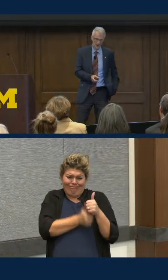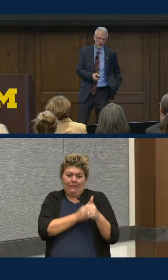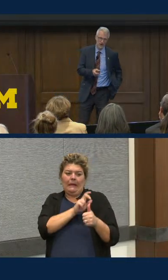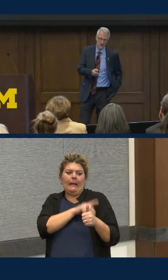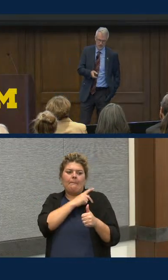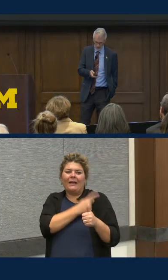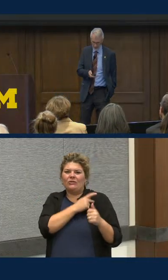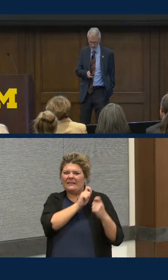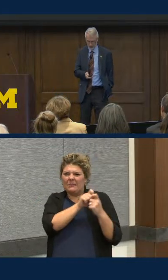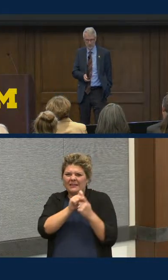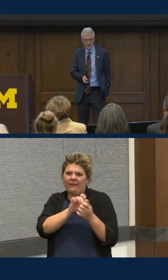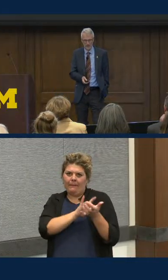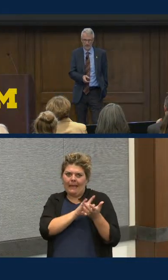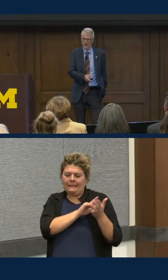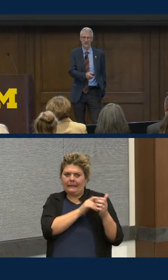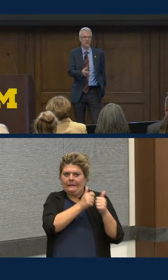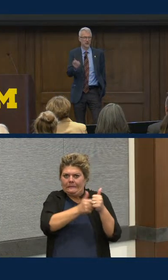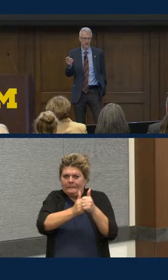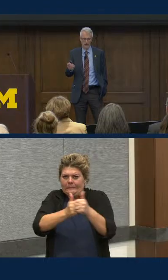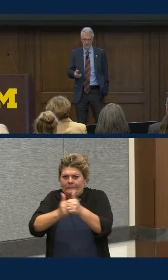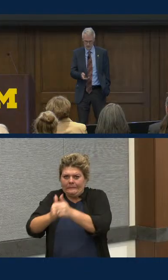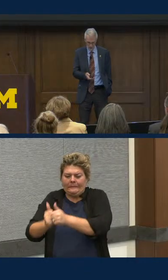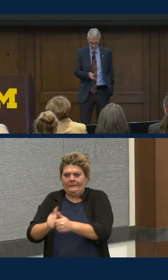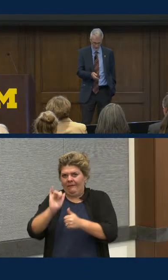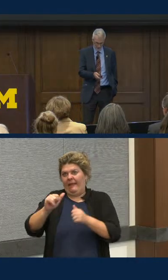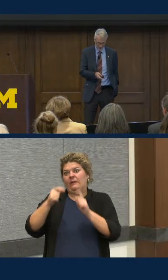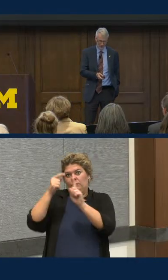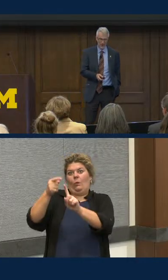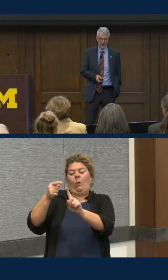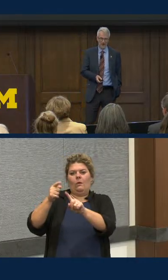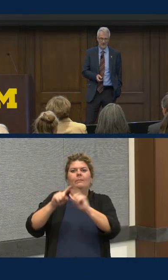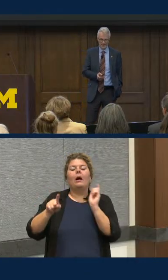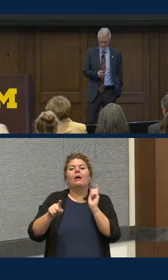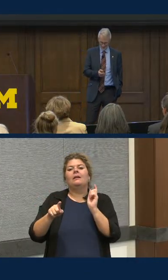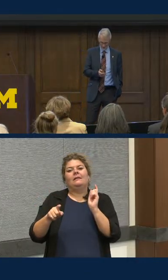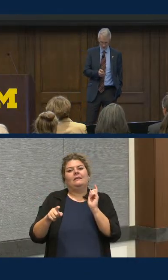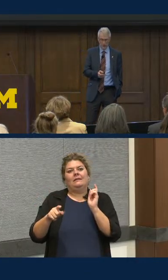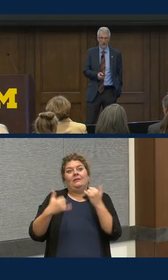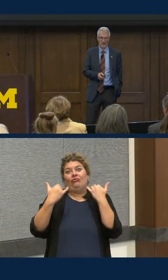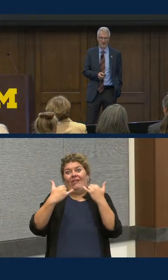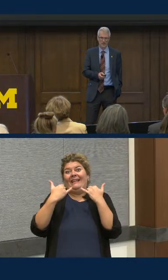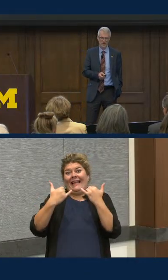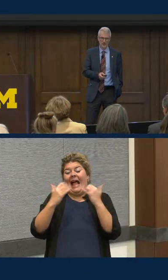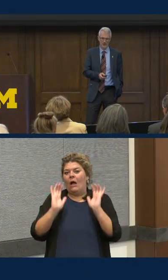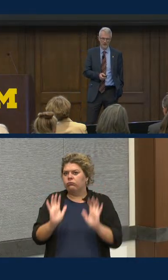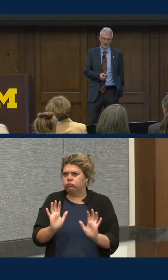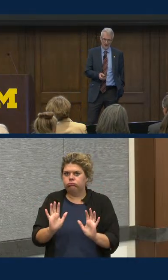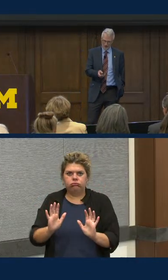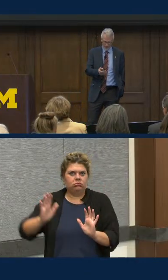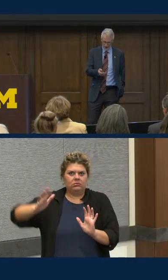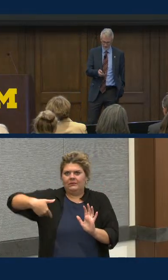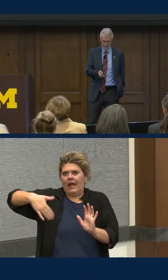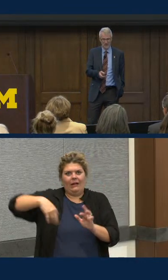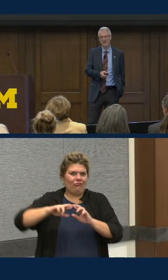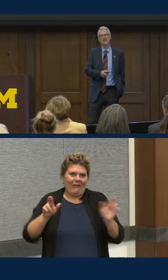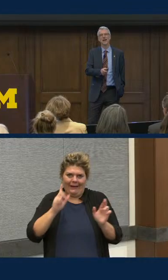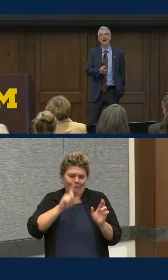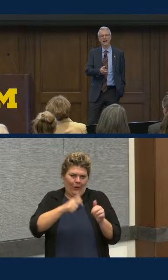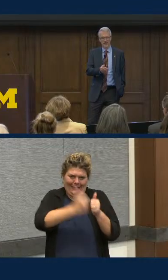We have preliminary results, much further than being deployed in the field. And so just at a